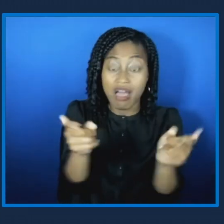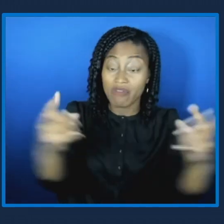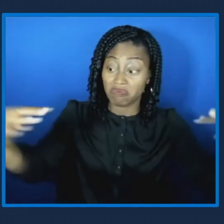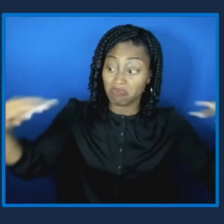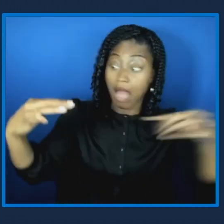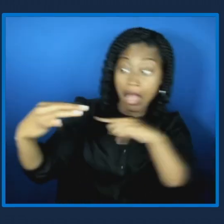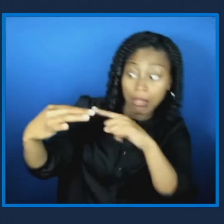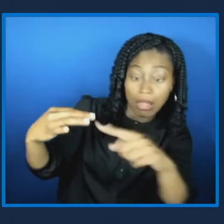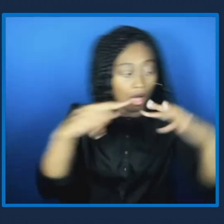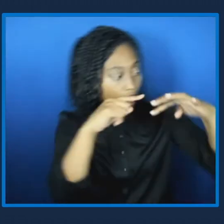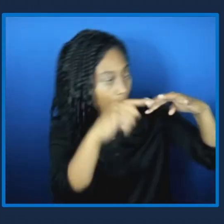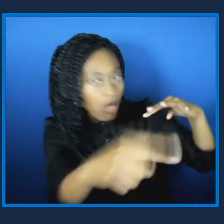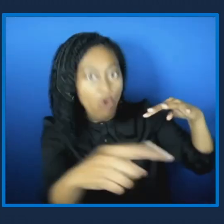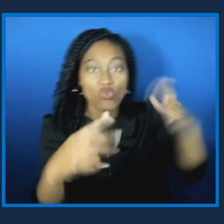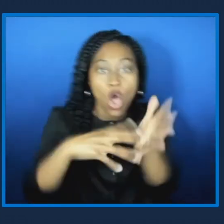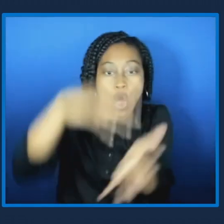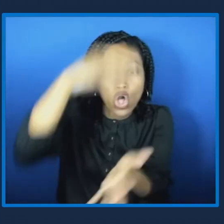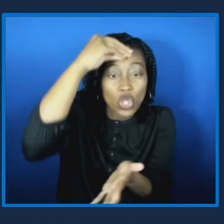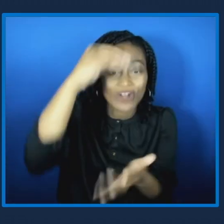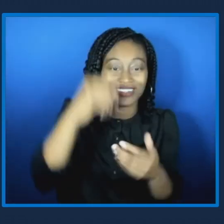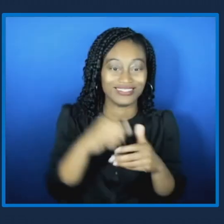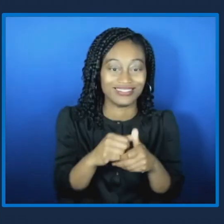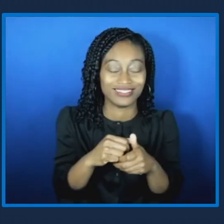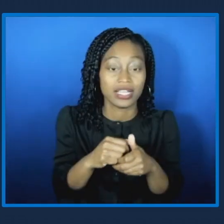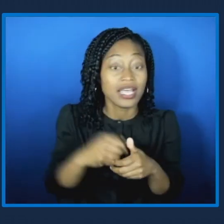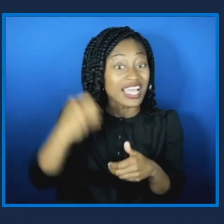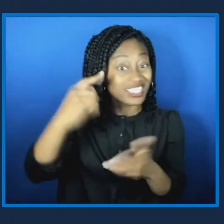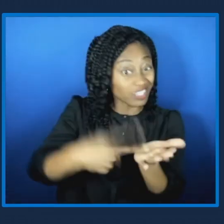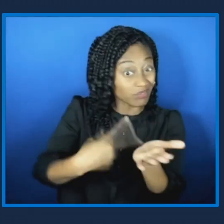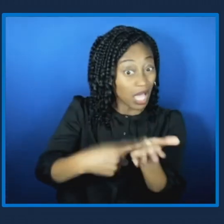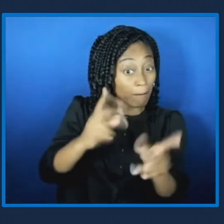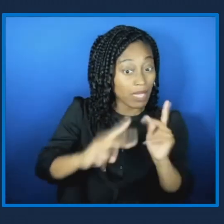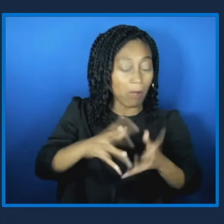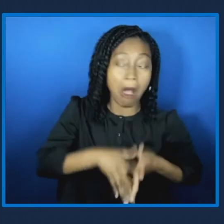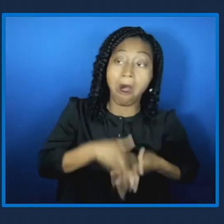And who has the responsibility to share these learnings?